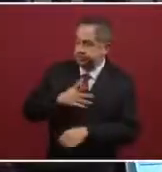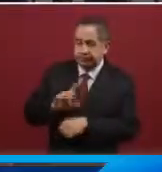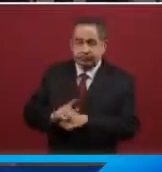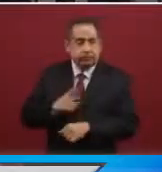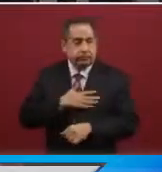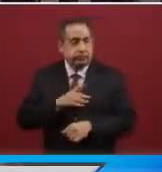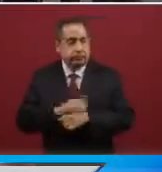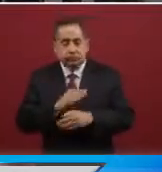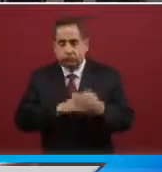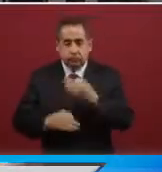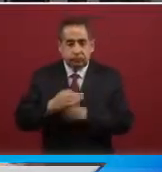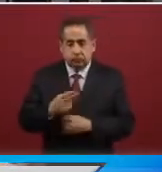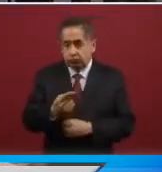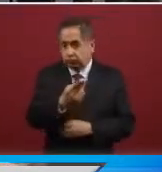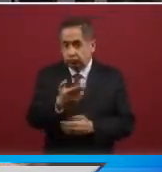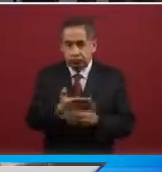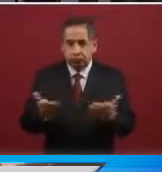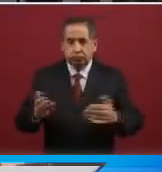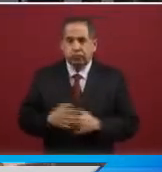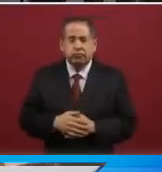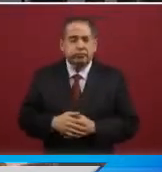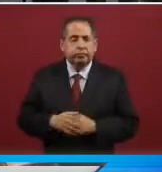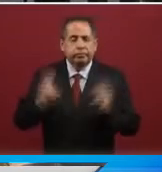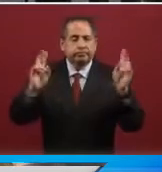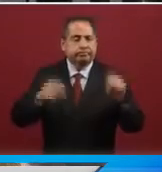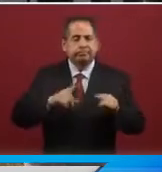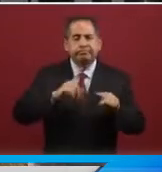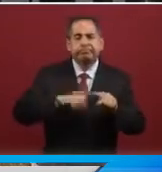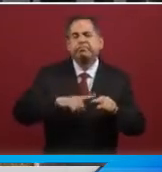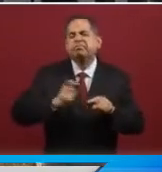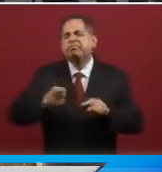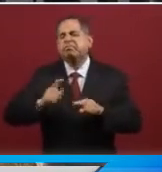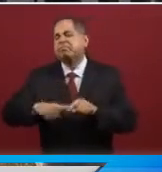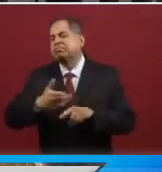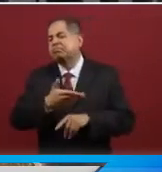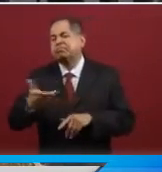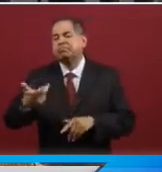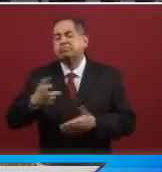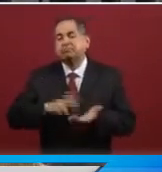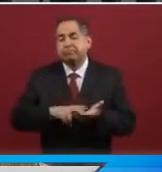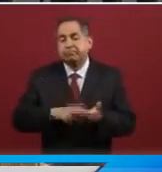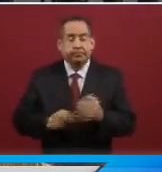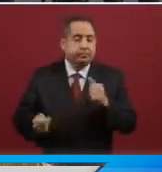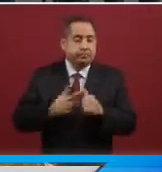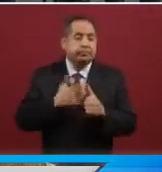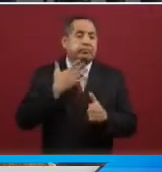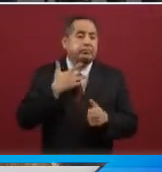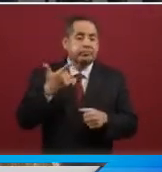2. Prices of gasoline and gas Average price per liter of gasoline from June 6 to June 12